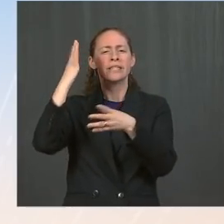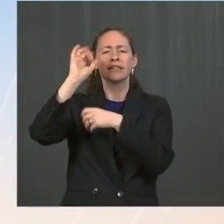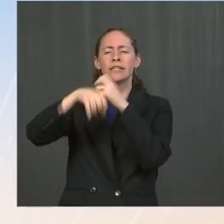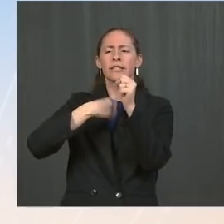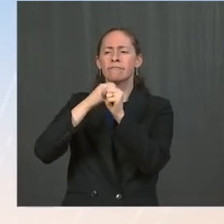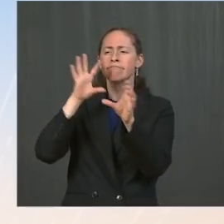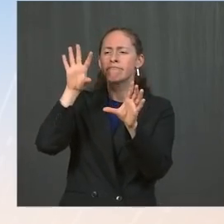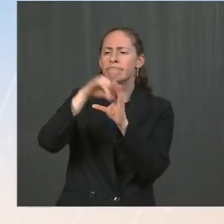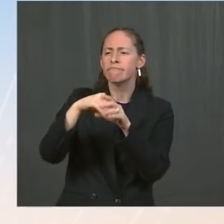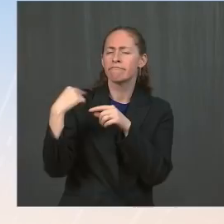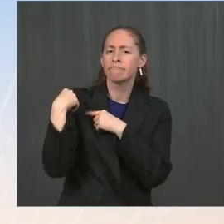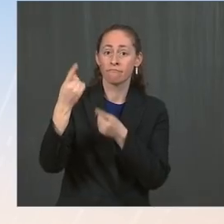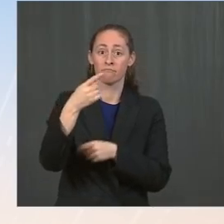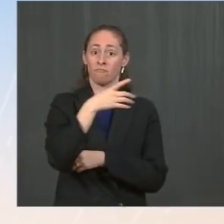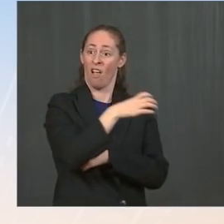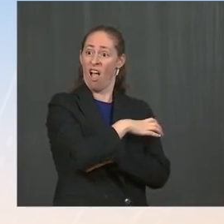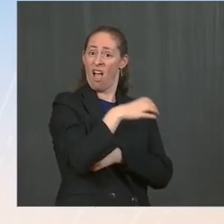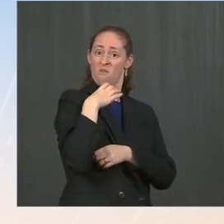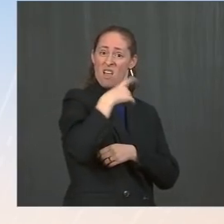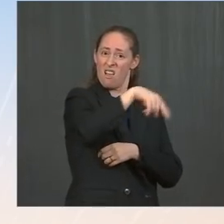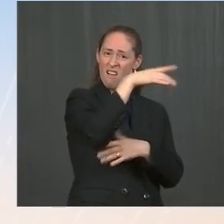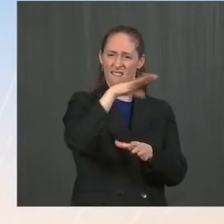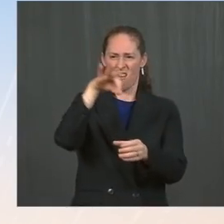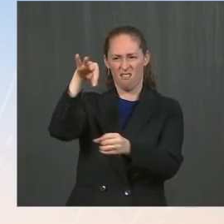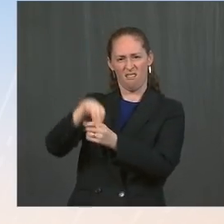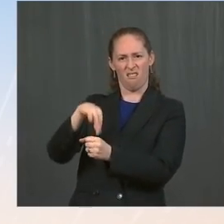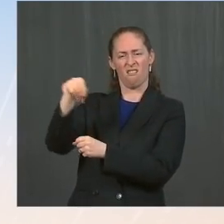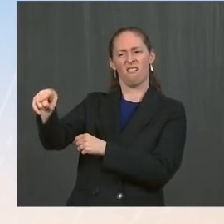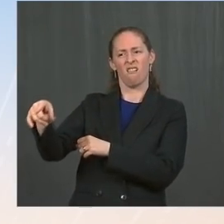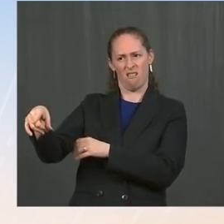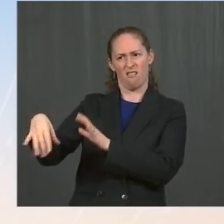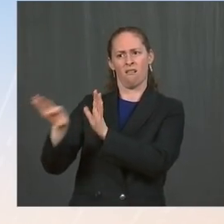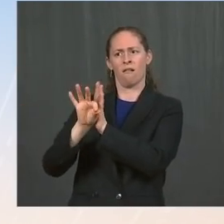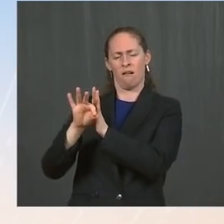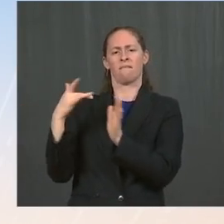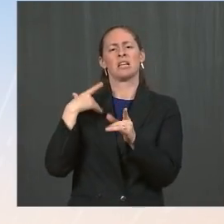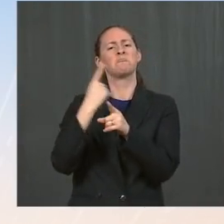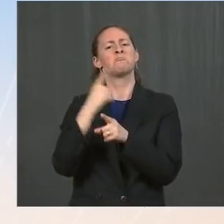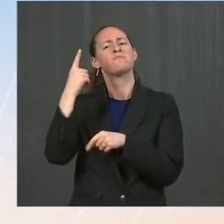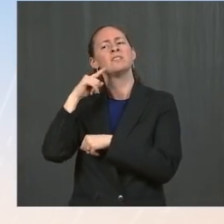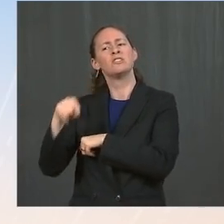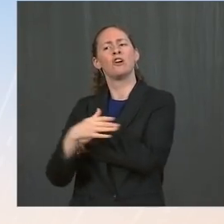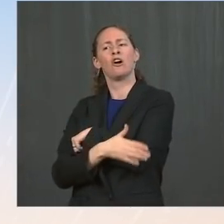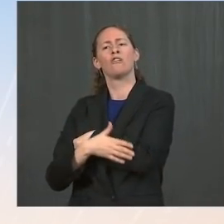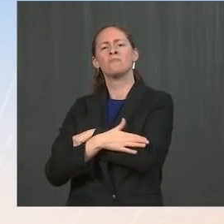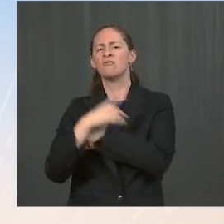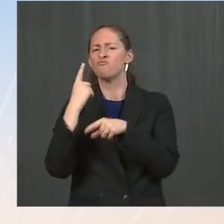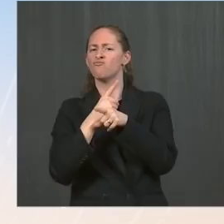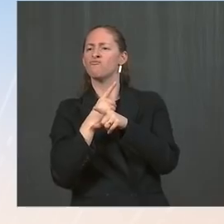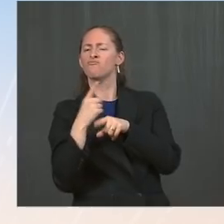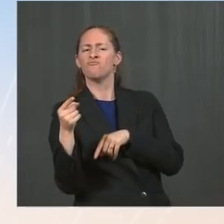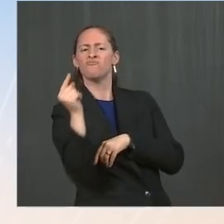and he thinks he would be somebody who would represent the U.S. interests in Japan. So, that's the reason he nominated him. Go ahead.